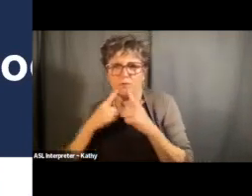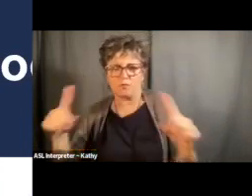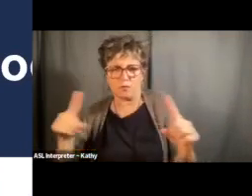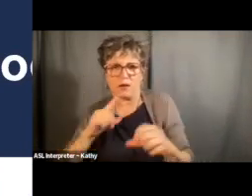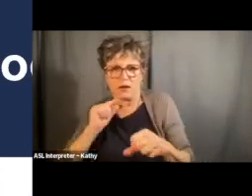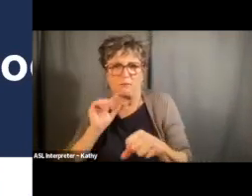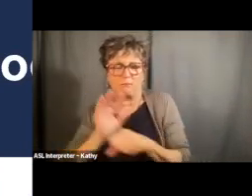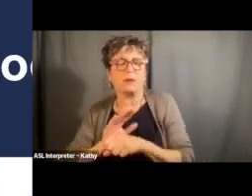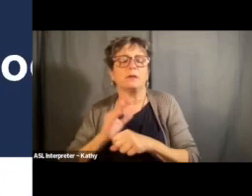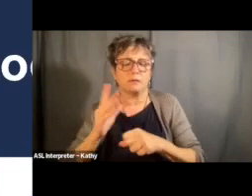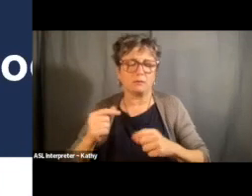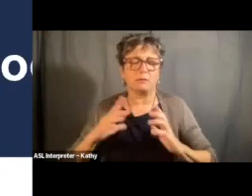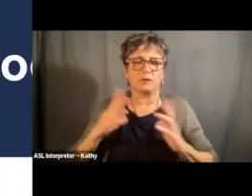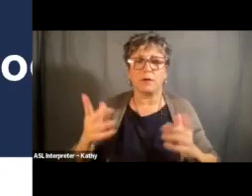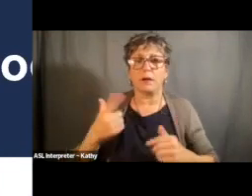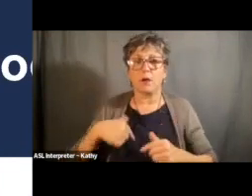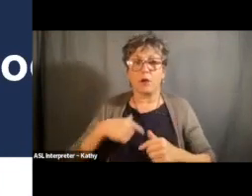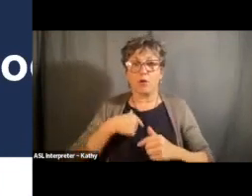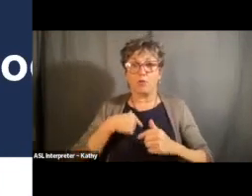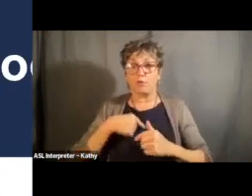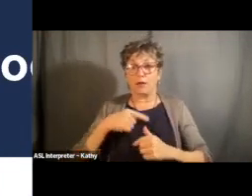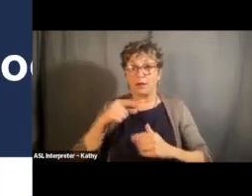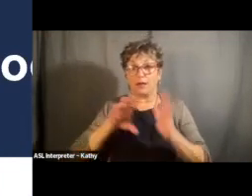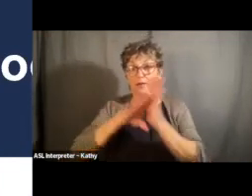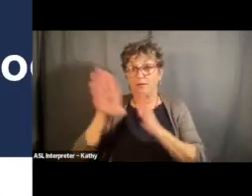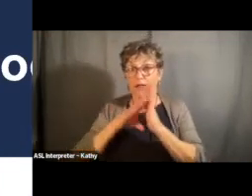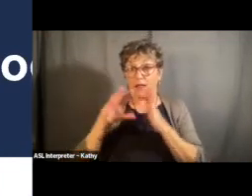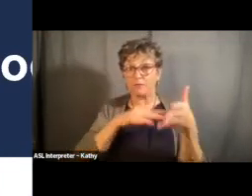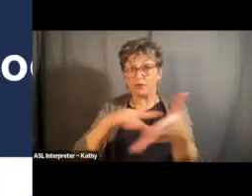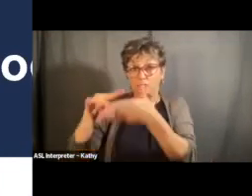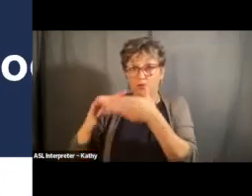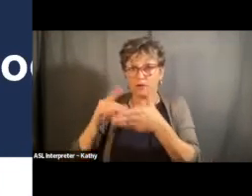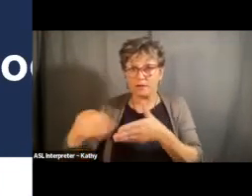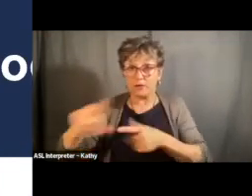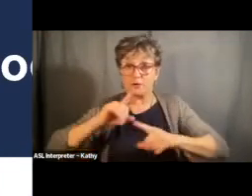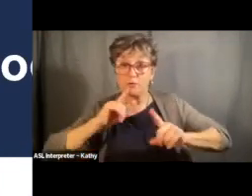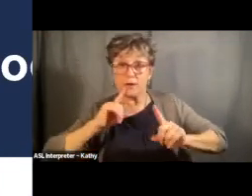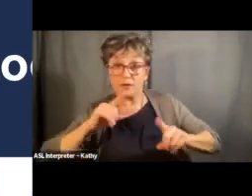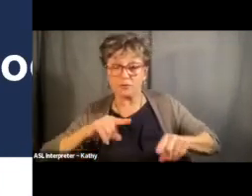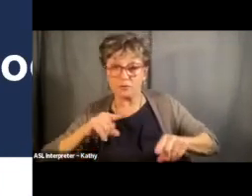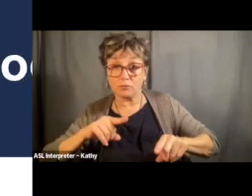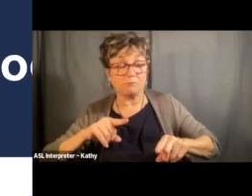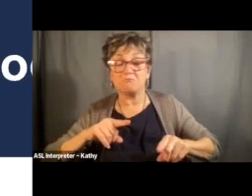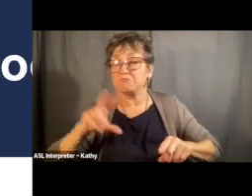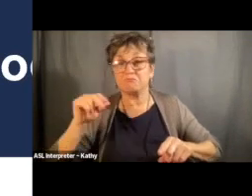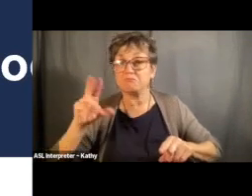So we did not make up the surveys that you will be answering. We have had, uh, outside advisors